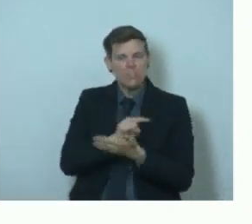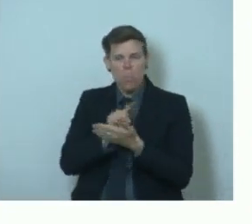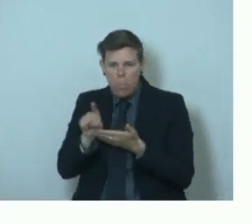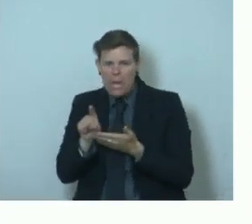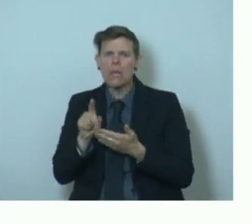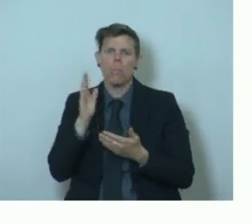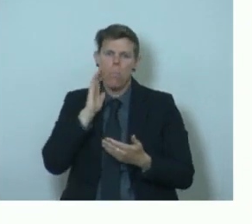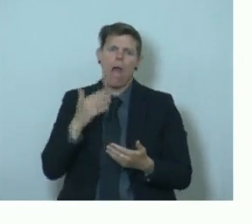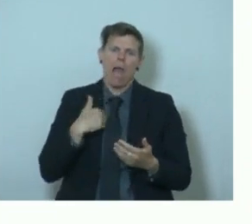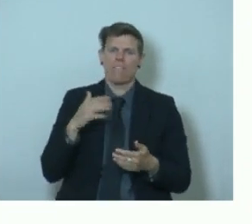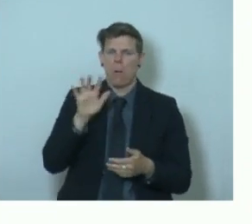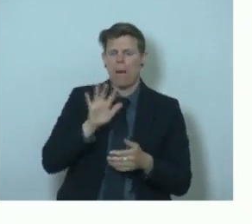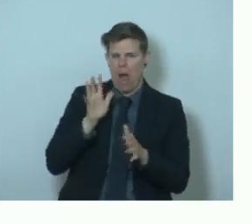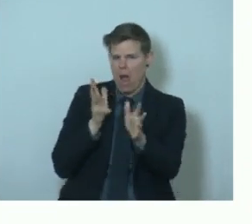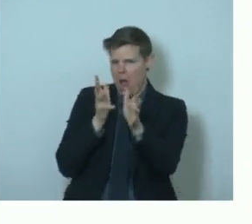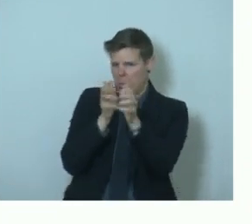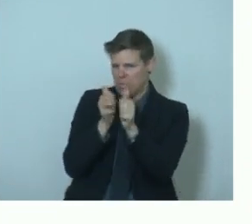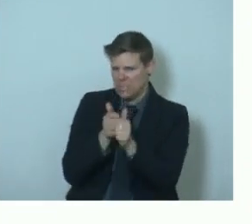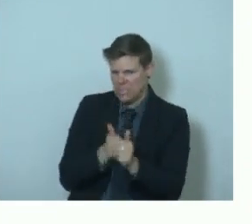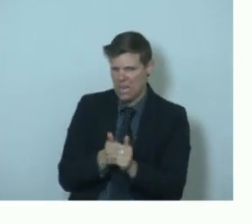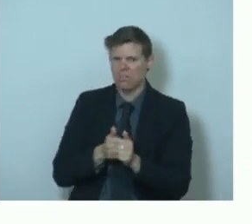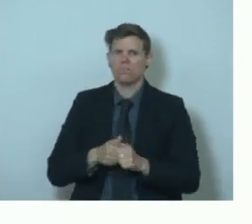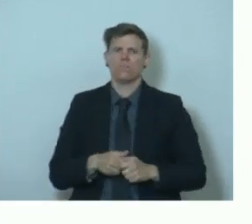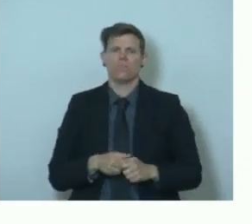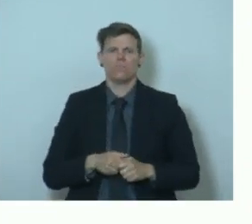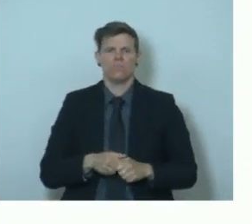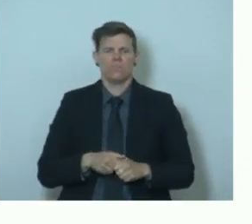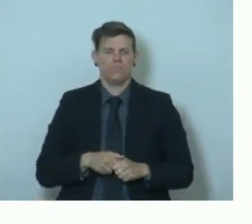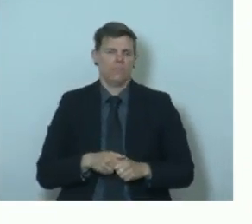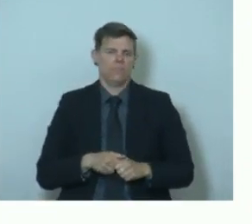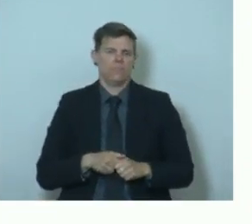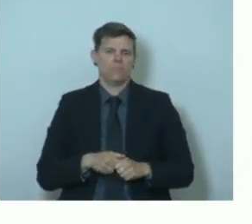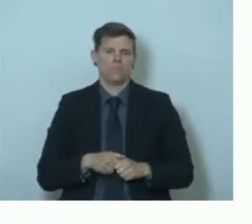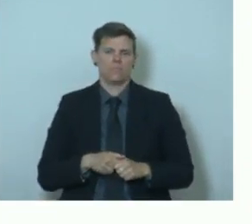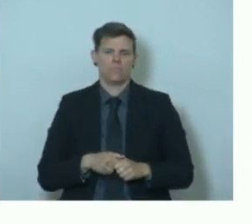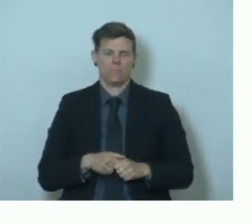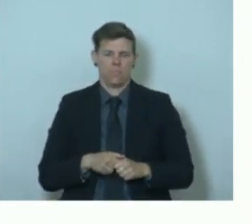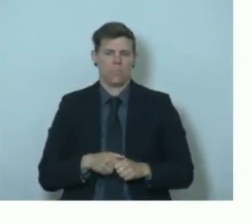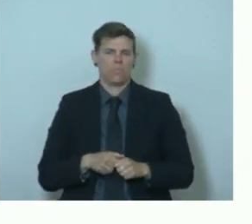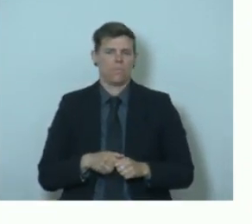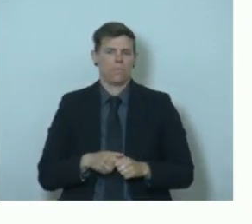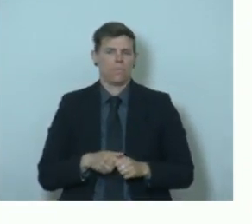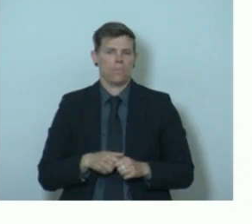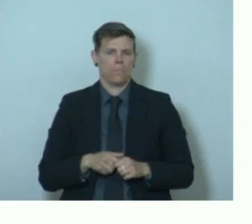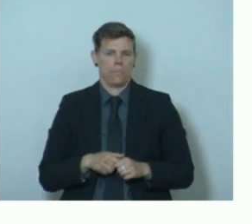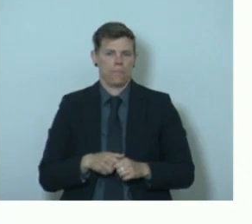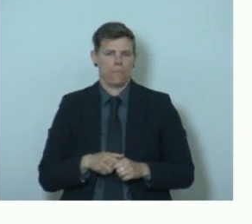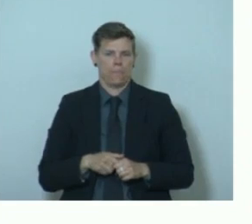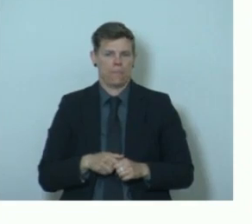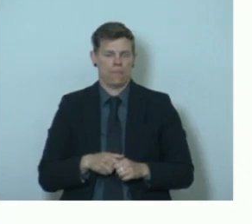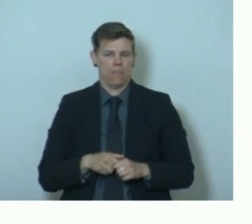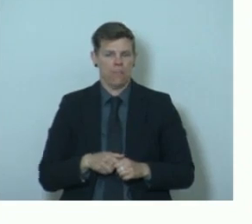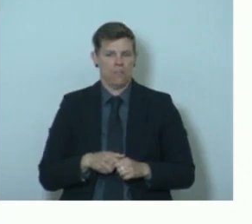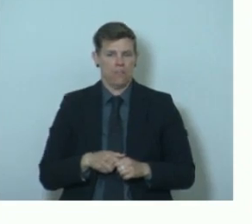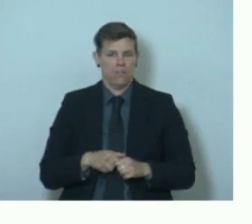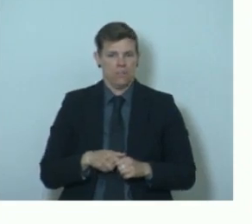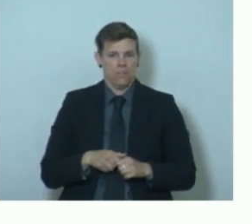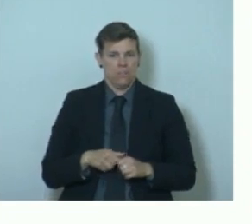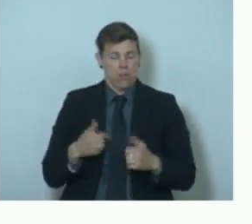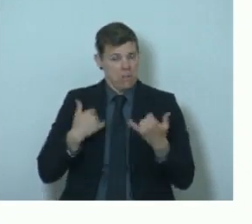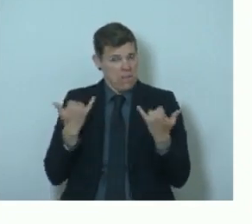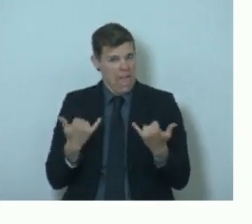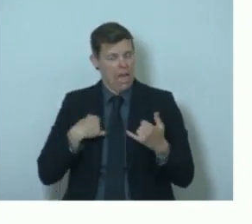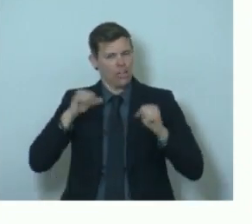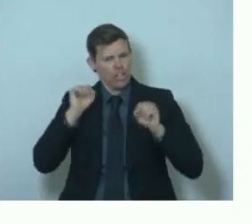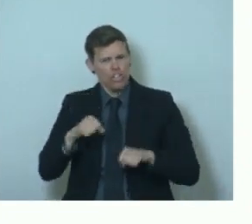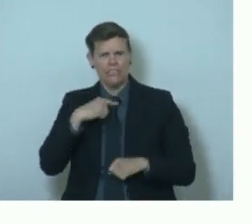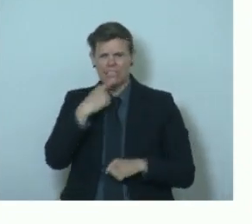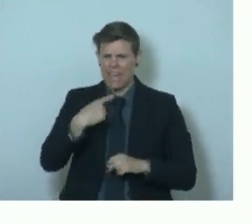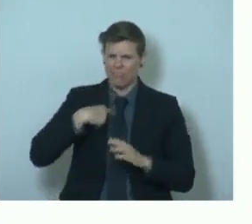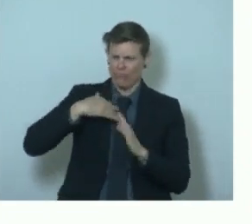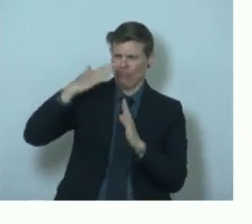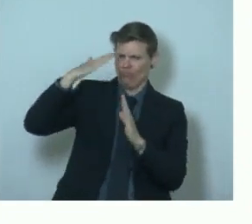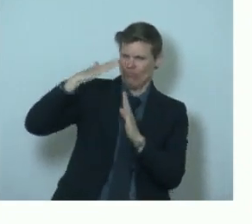I TOLD YOU LAST WEEK, WE WOULD PROBABLY HAVE AN UPDATE TO TELL US IF WE PASSED THE PEAK.